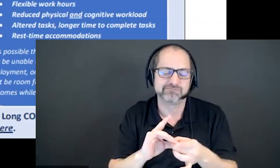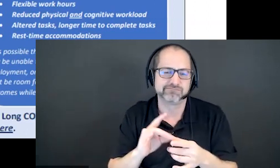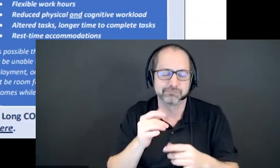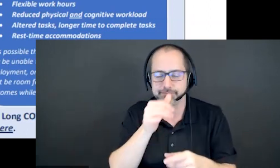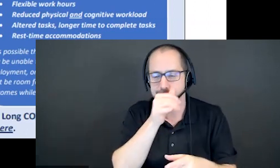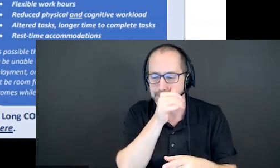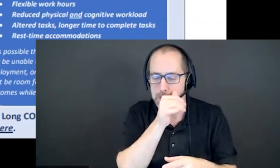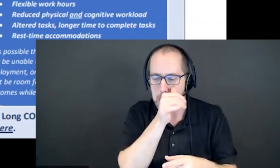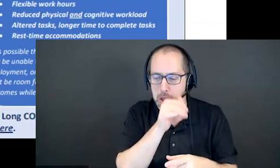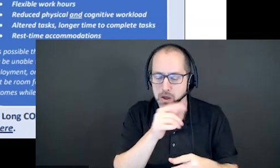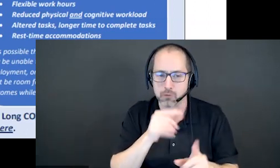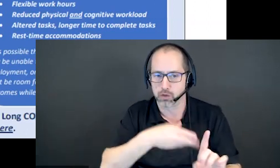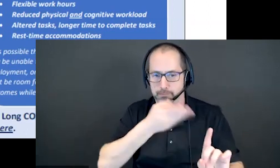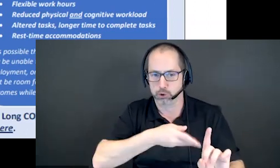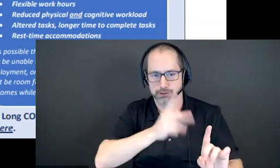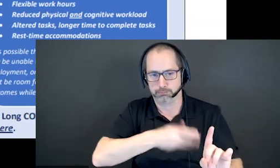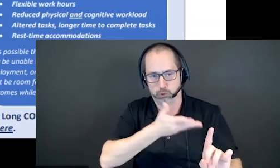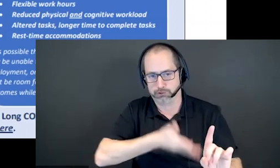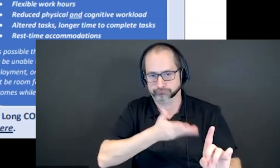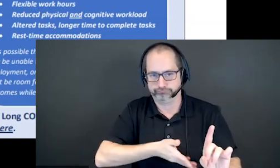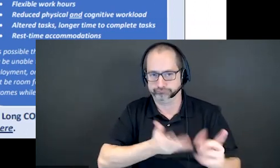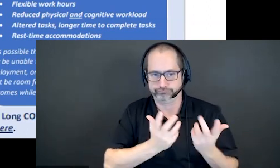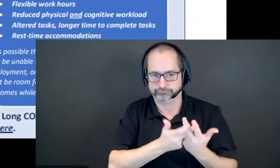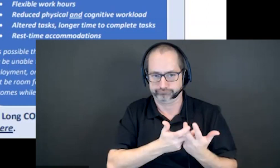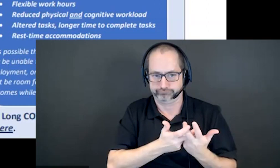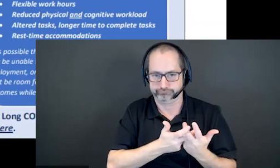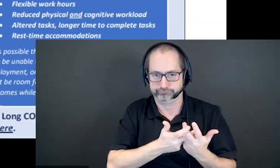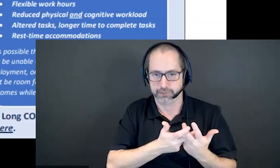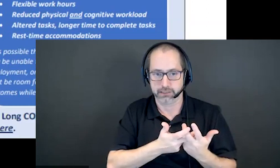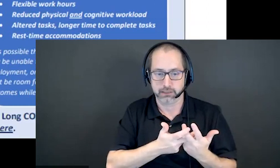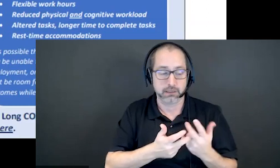that the individual, so not all of our previous physical testing is going to be